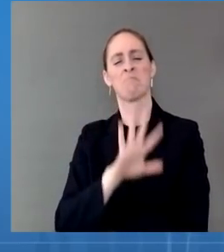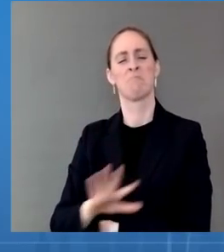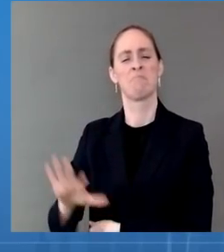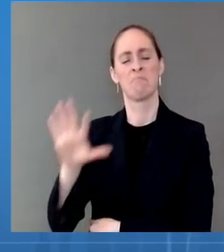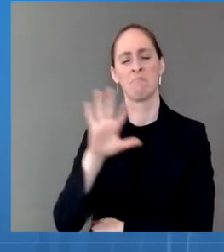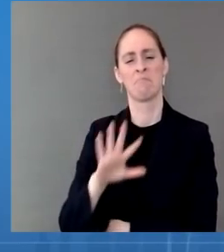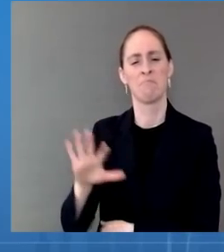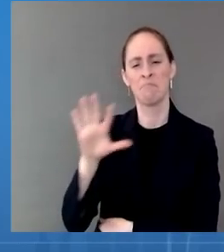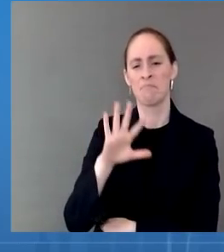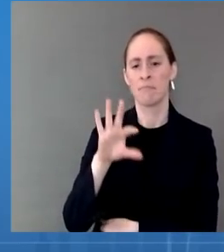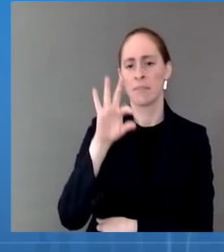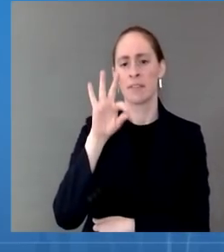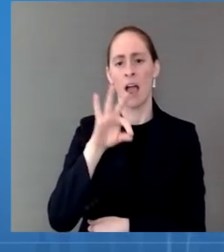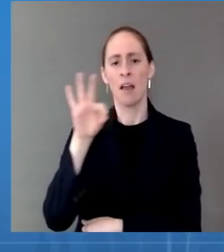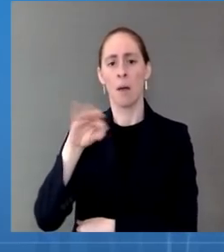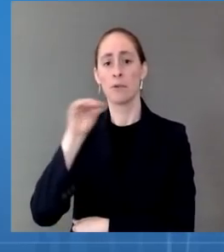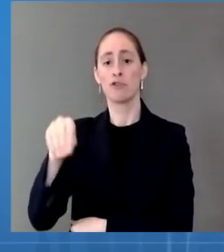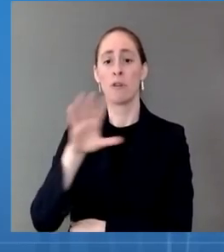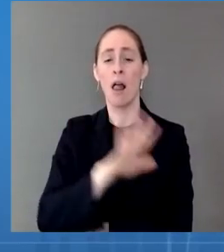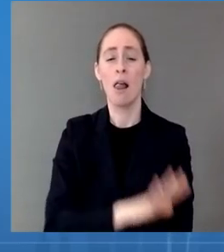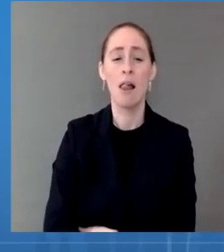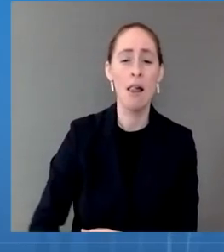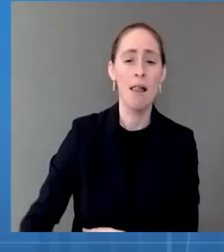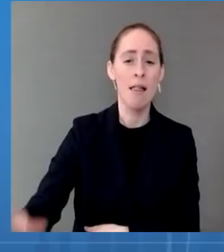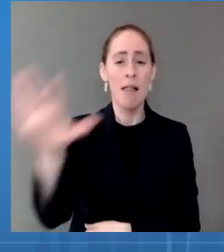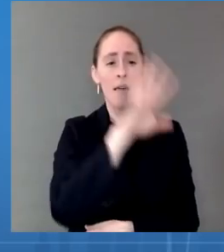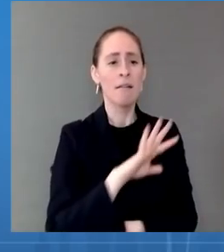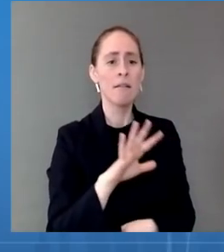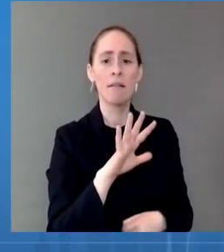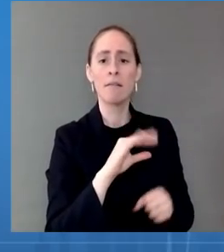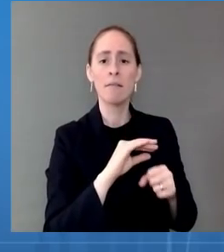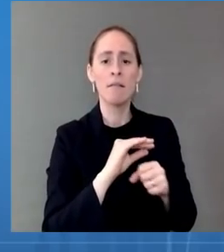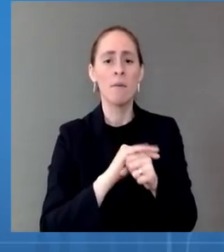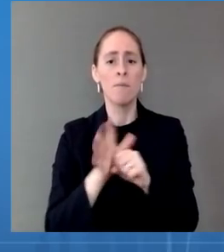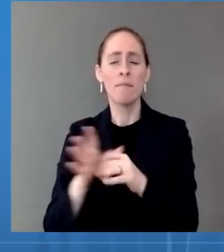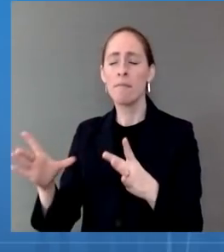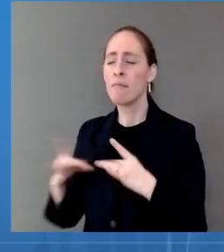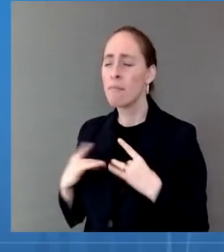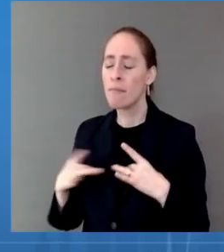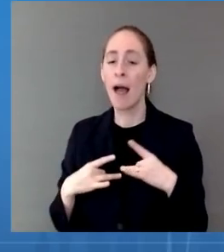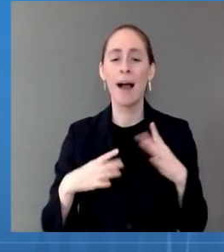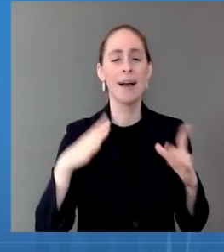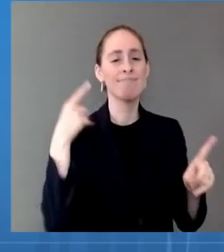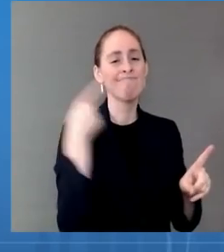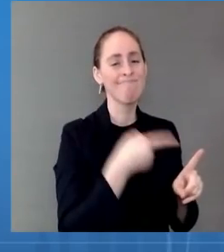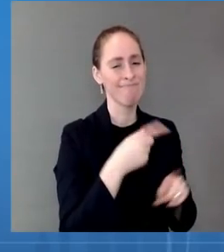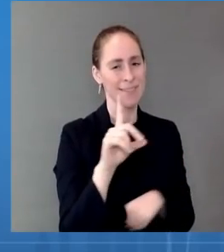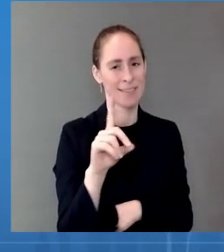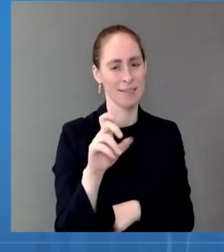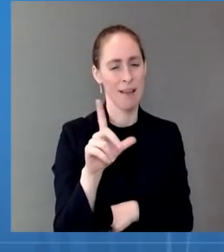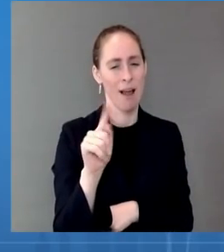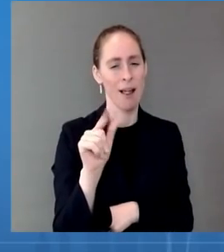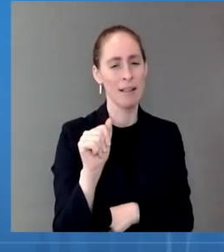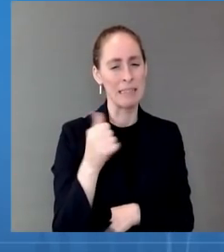which is driving increases in cases and hospitalizations. Vaccination with a primary series and boosting